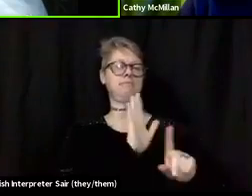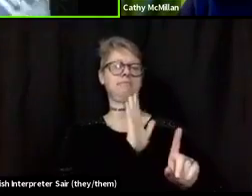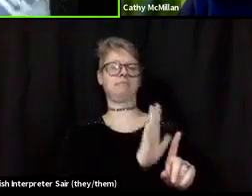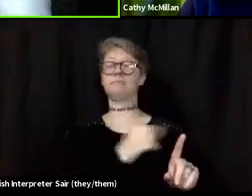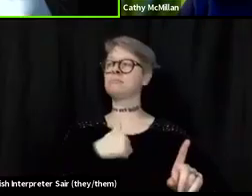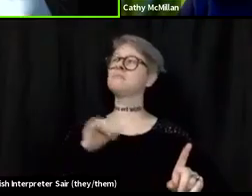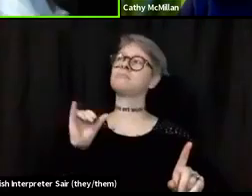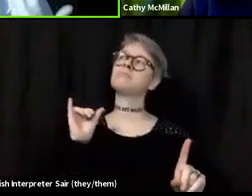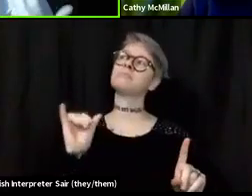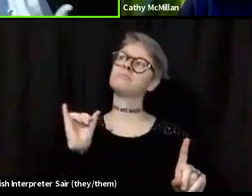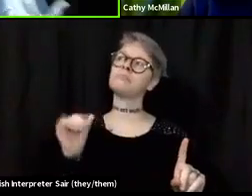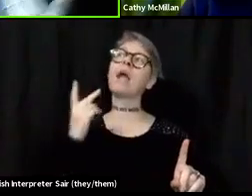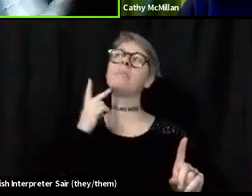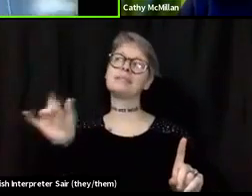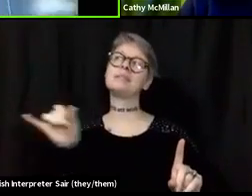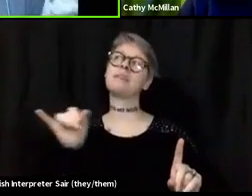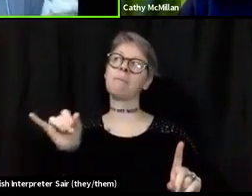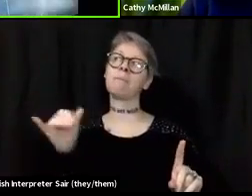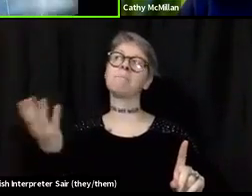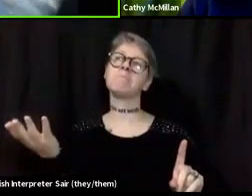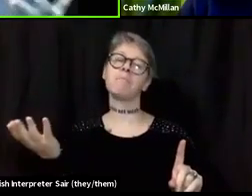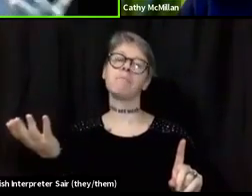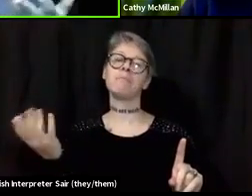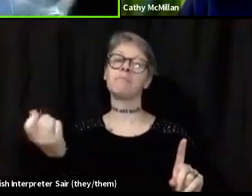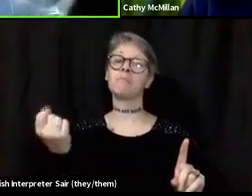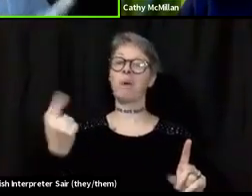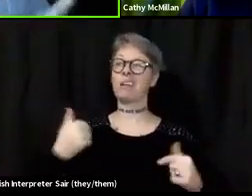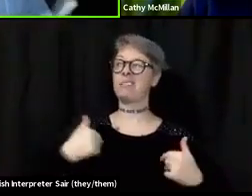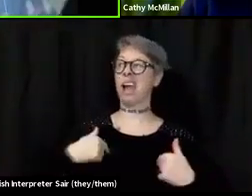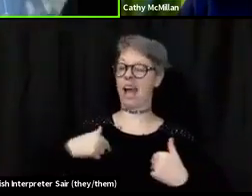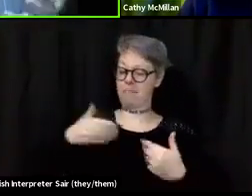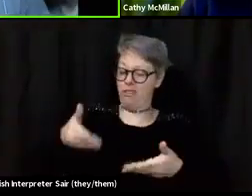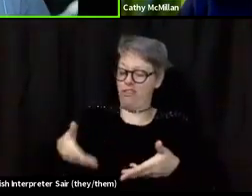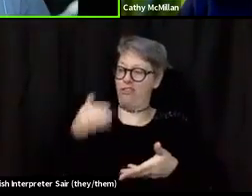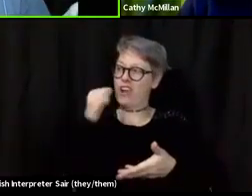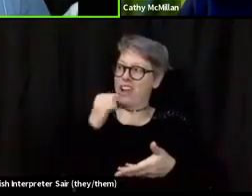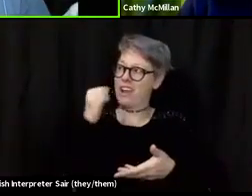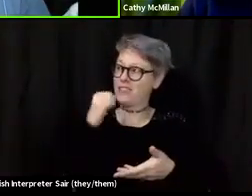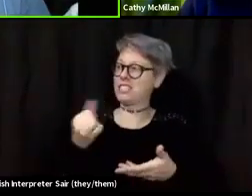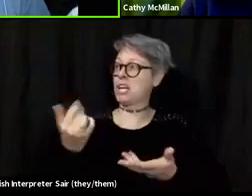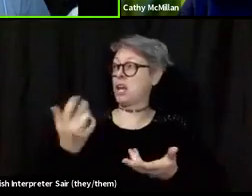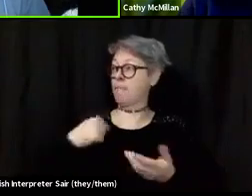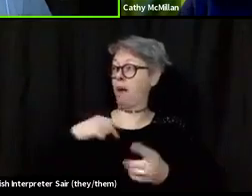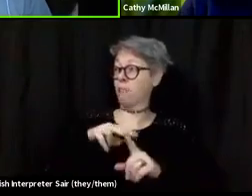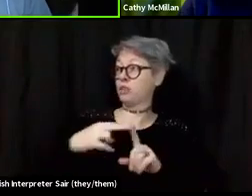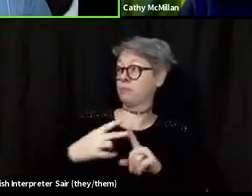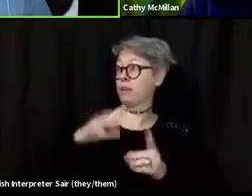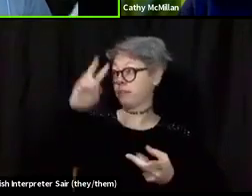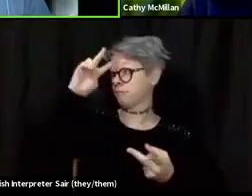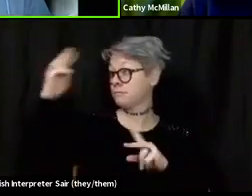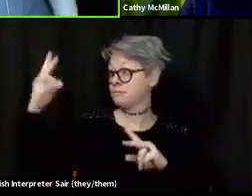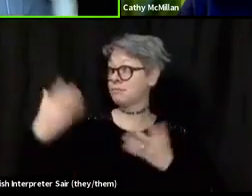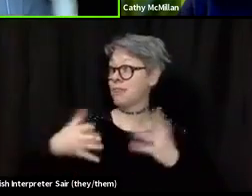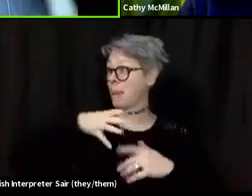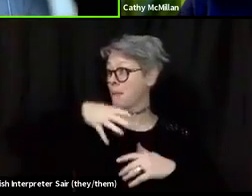Rome And I said, Well, I'm seeing this And I said, Well, I'm seeing the same thing too, but you know i'm kind of in it, and I don't know like am I just being, you